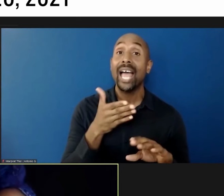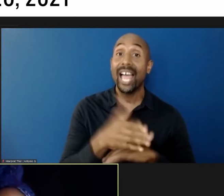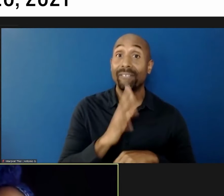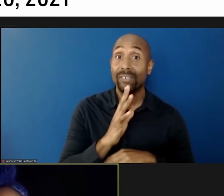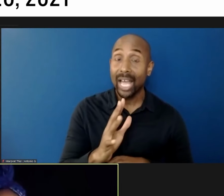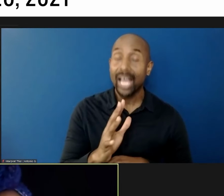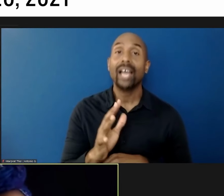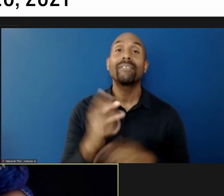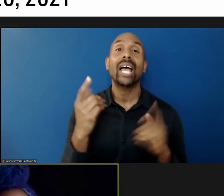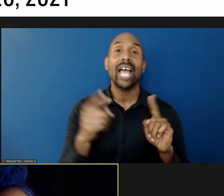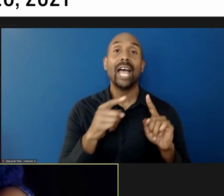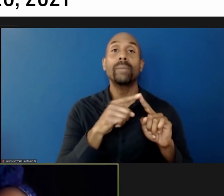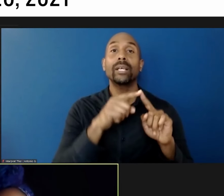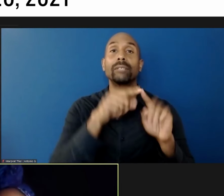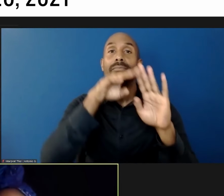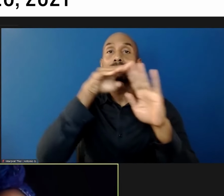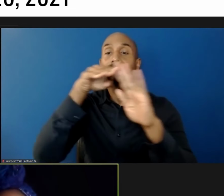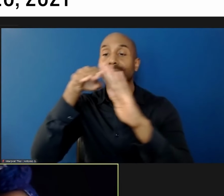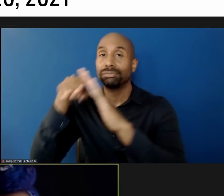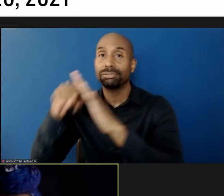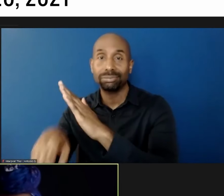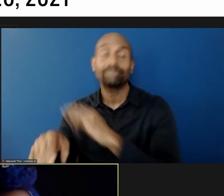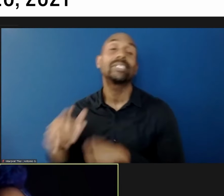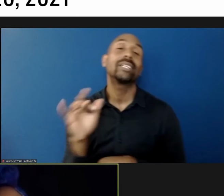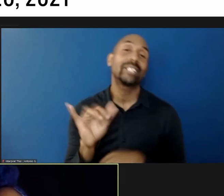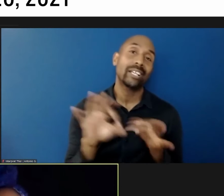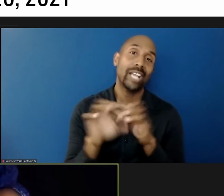linked with how teachers treat us and how we're viewed within society. You start to